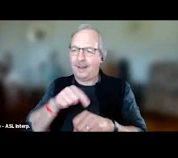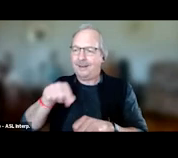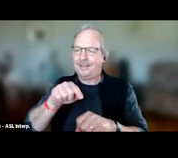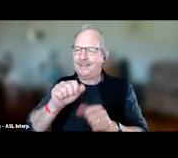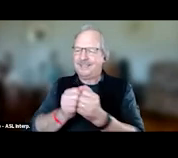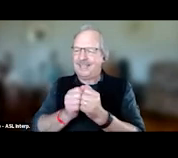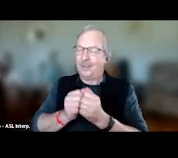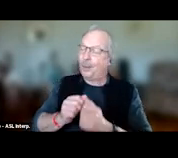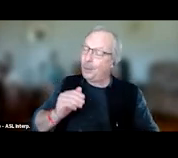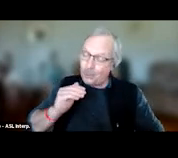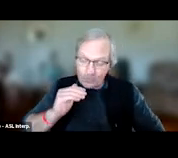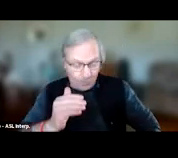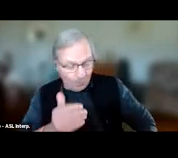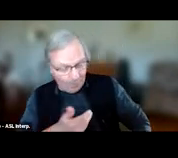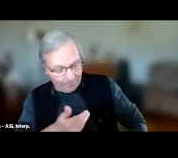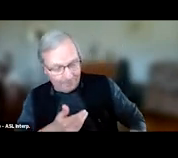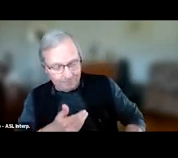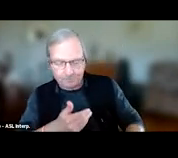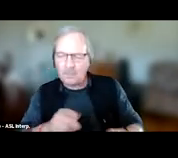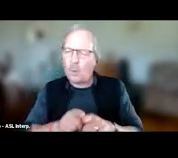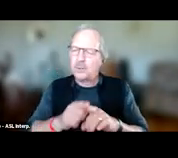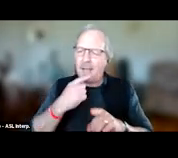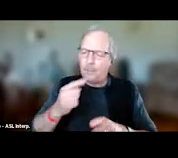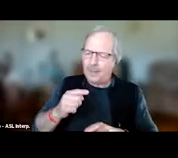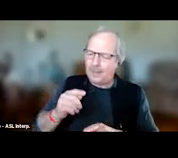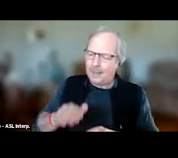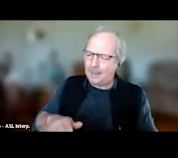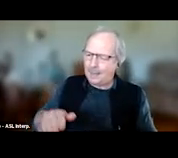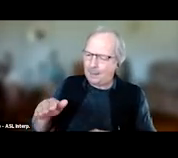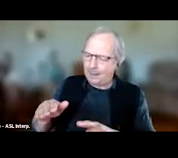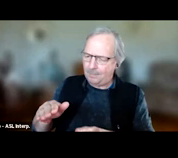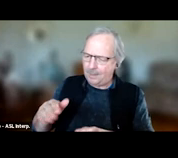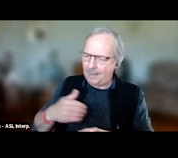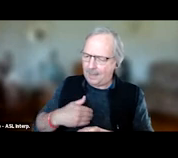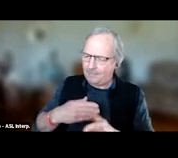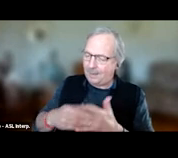I was gonna say like, I was ready to sell hay just to have some income.